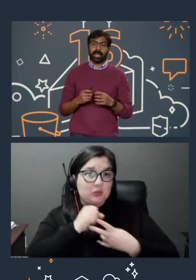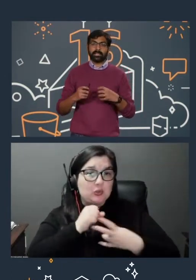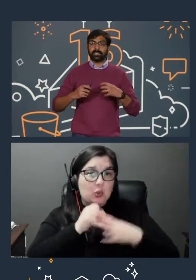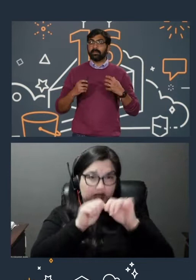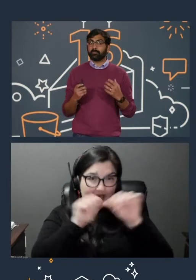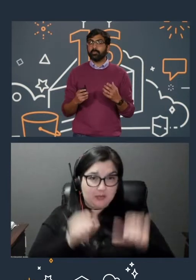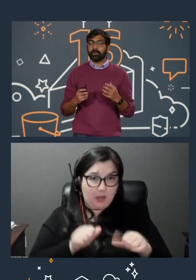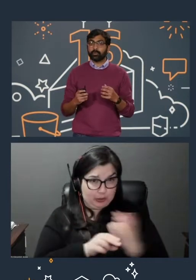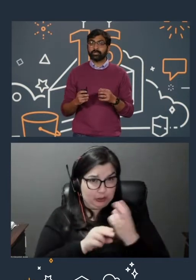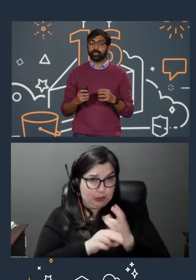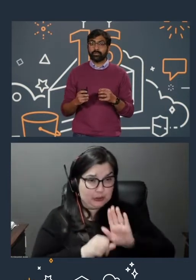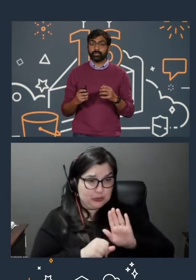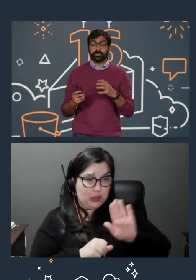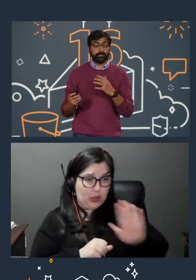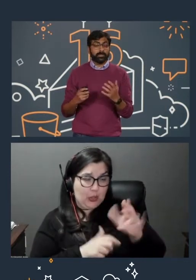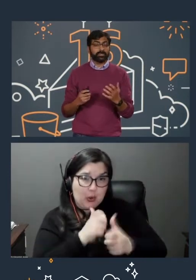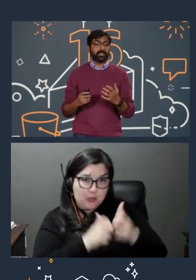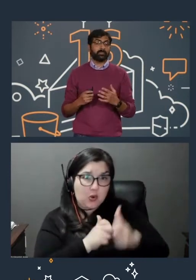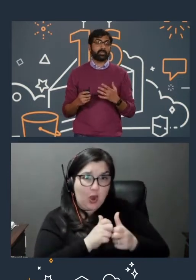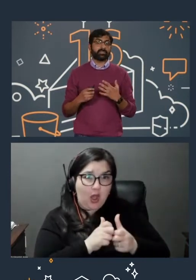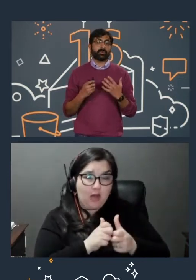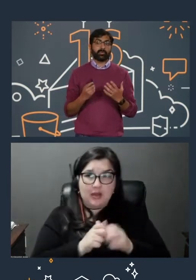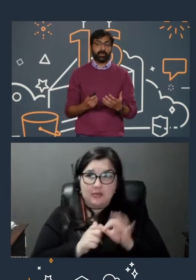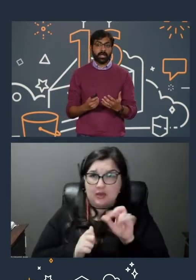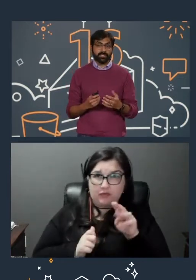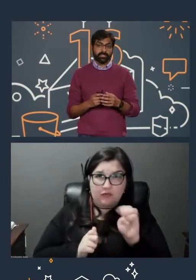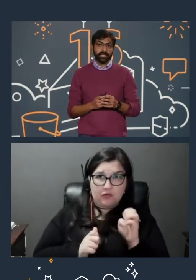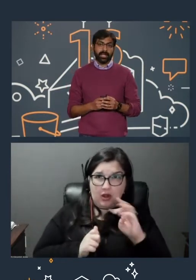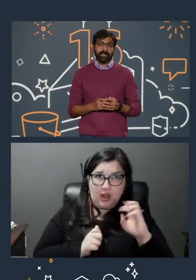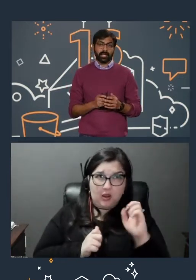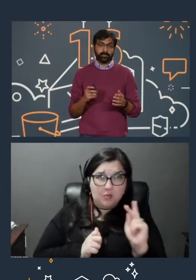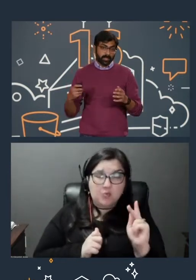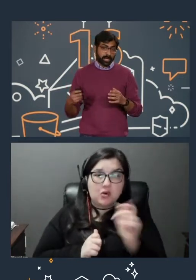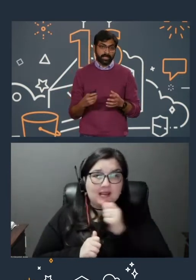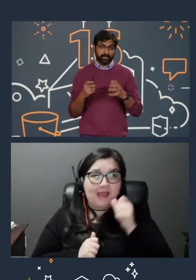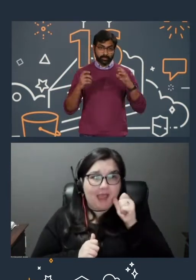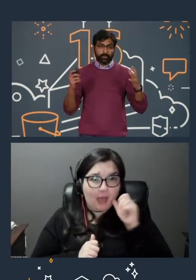as a framework for us to cover the features that Amazon S3 provides and help guide us through